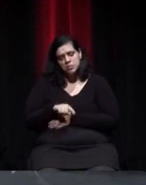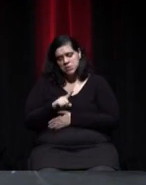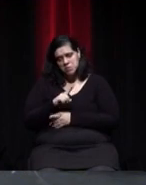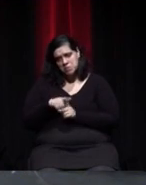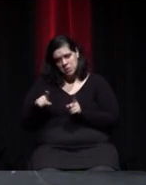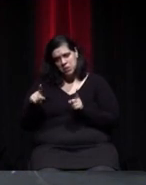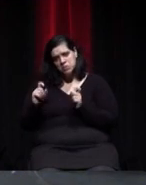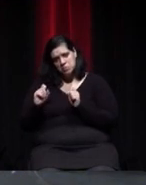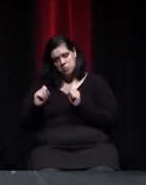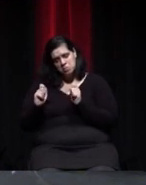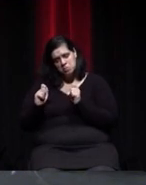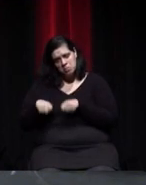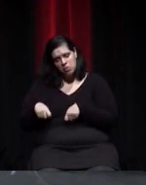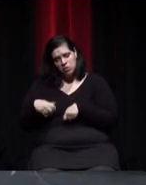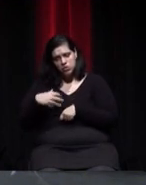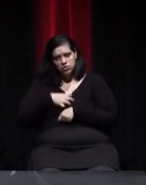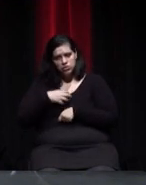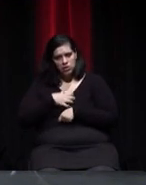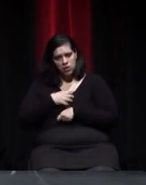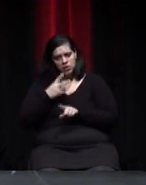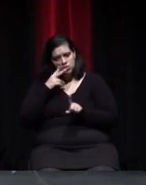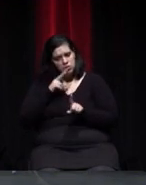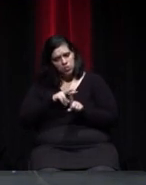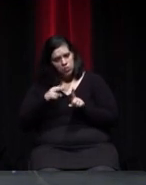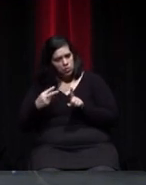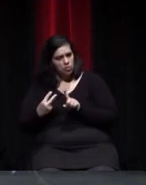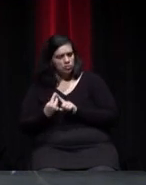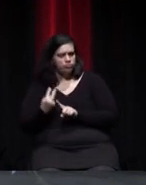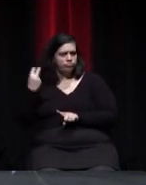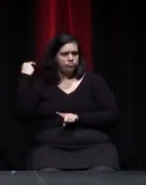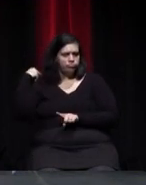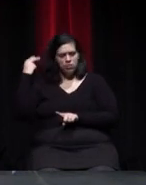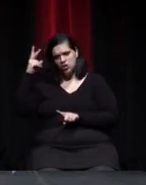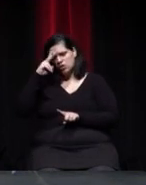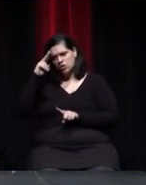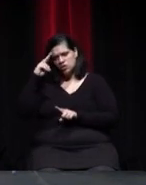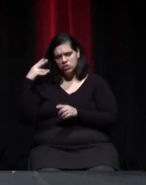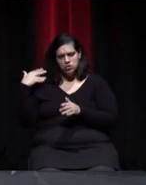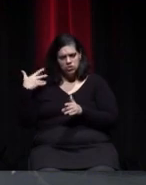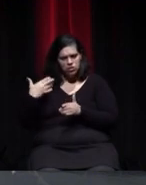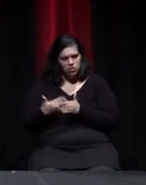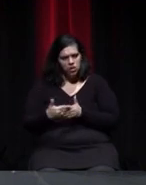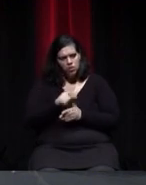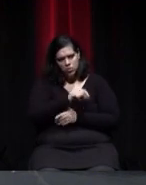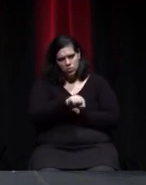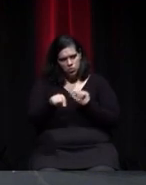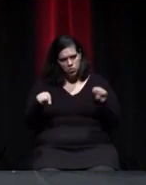a way of looking at that journalist's history. "Look at what this person's published."